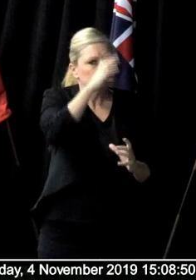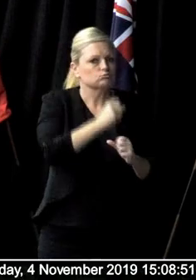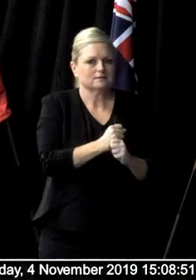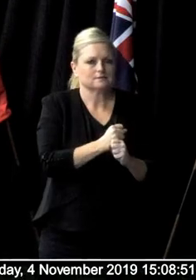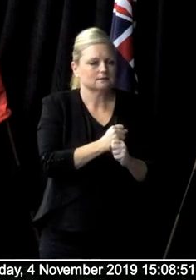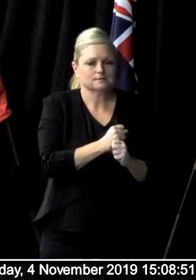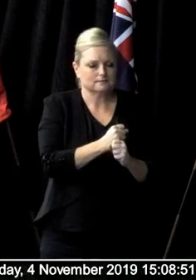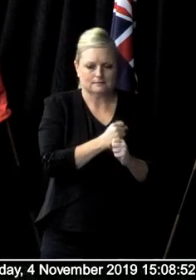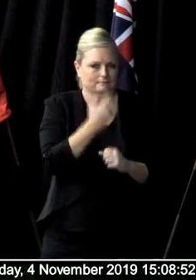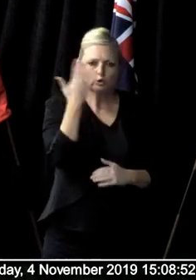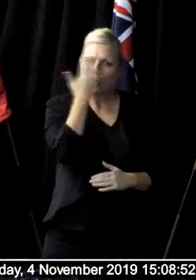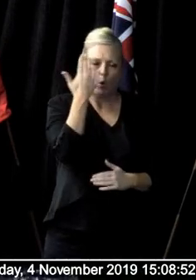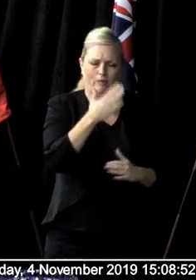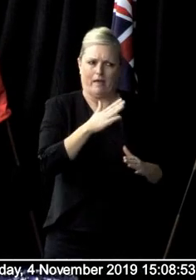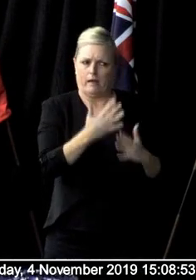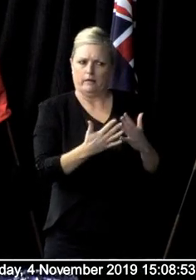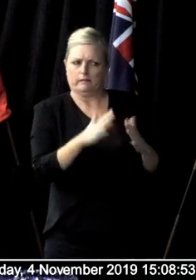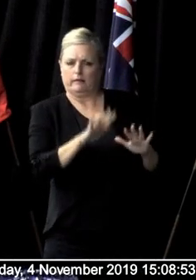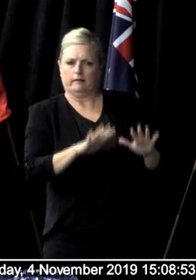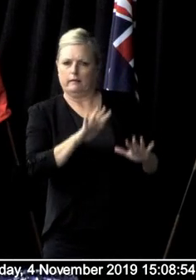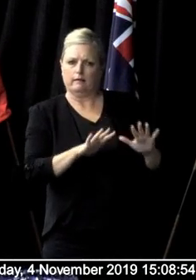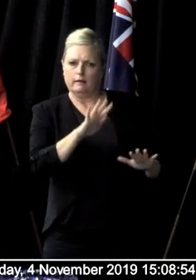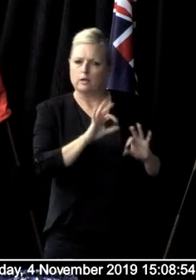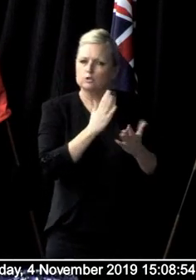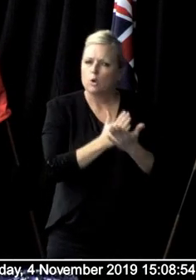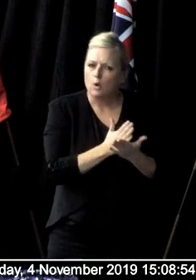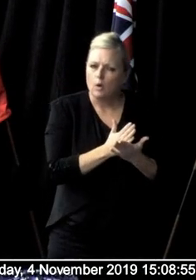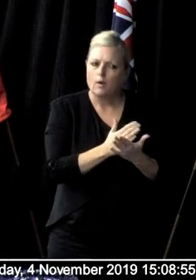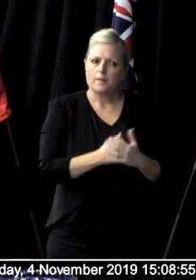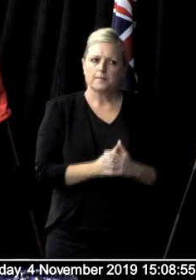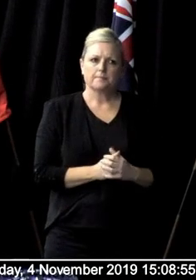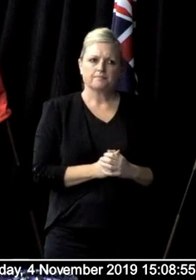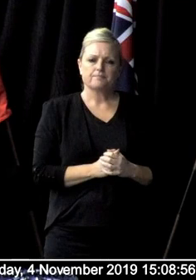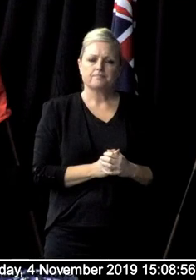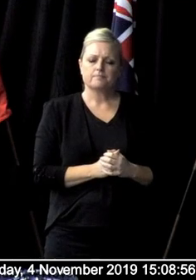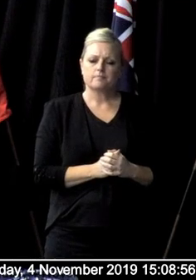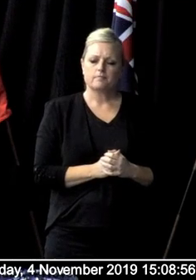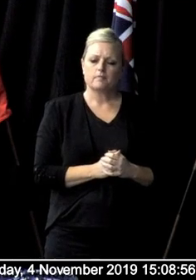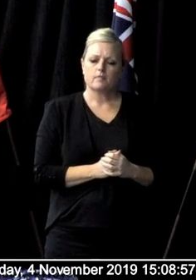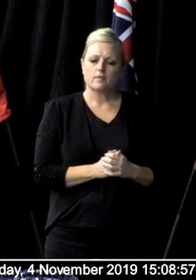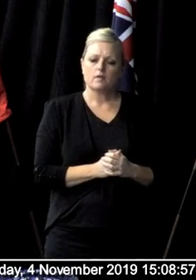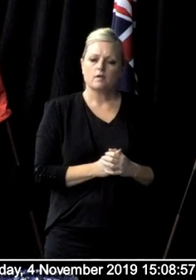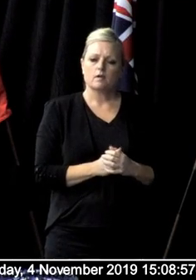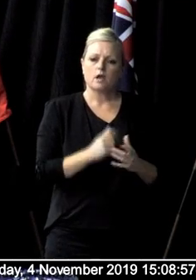And they’re also – you know, one of the concerns that families who approach CRU